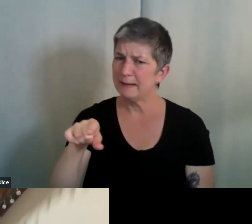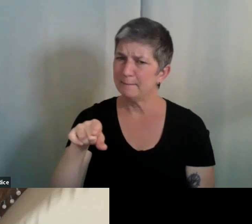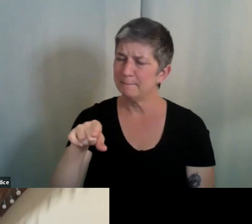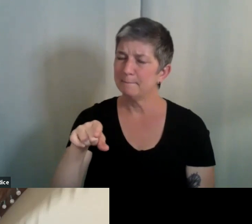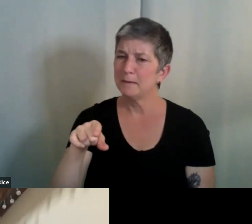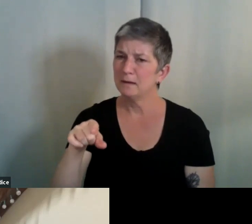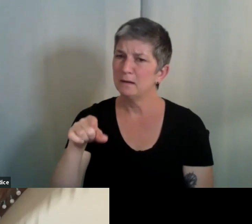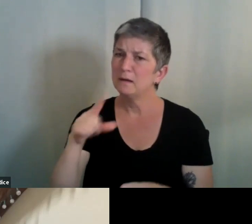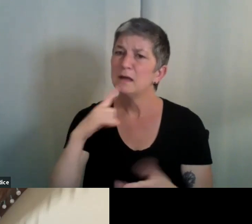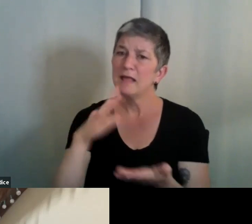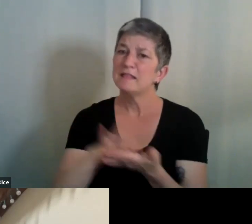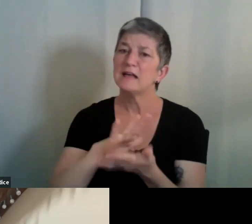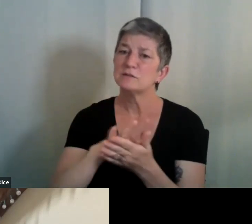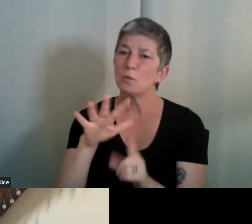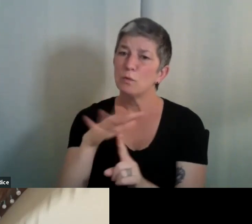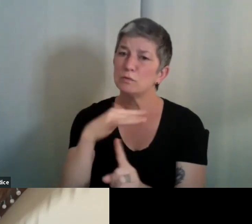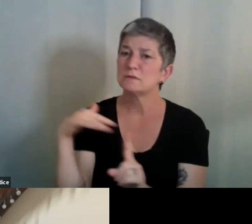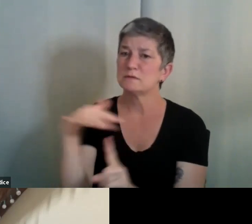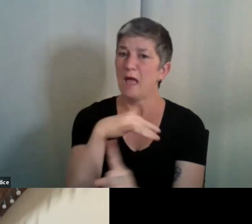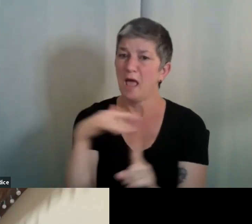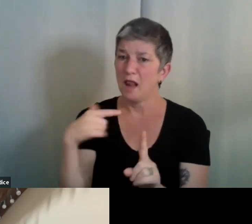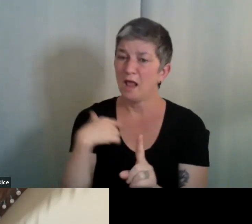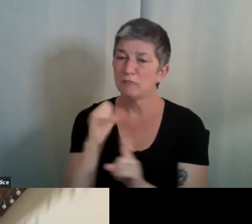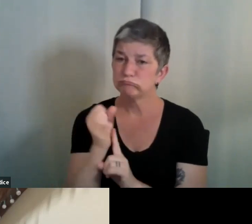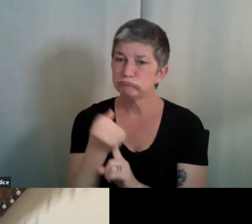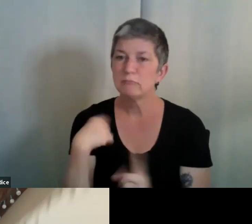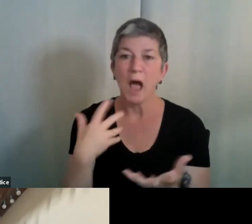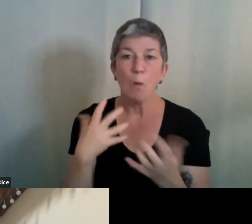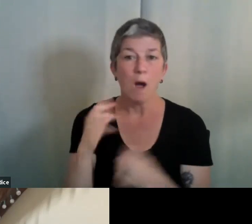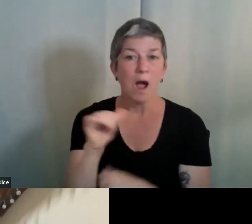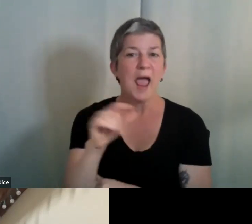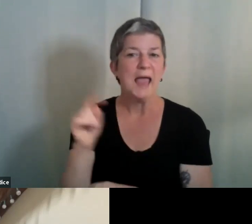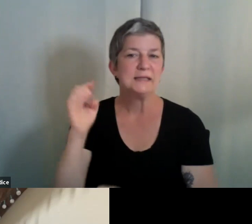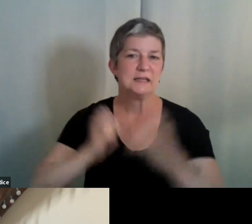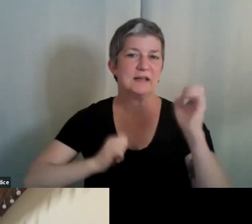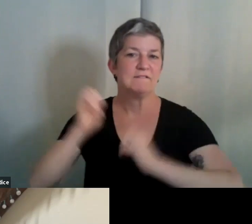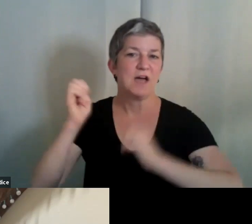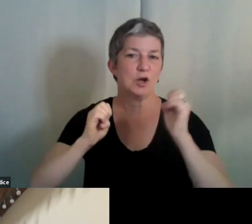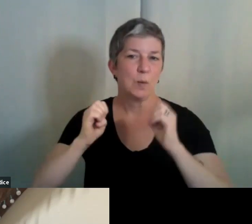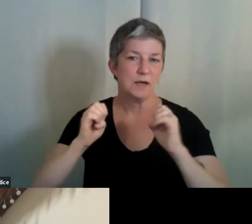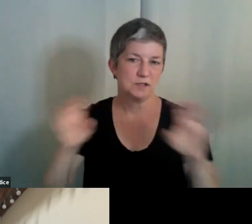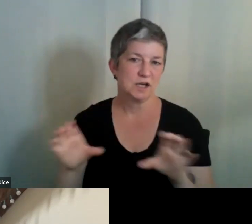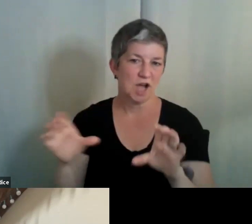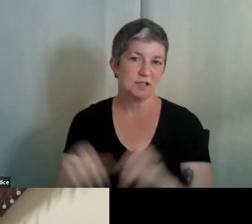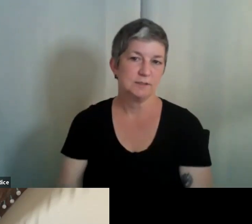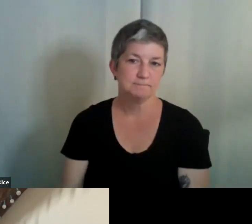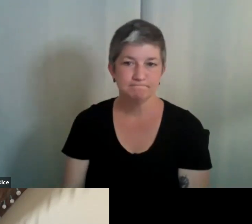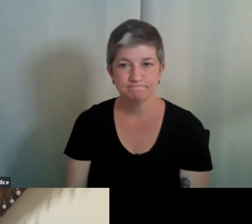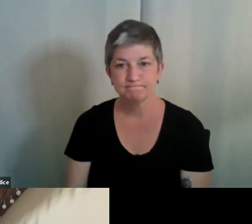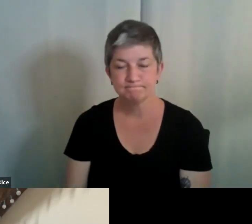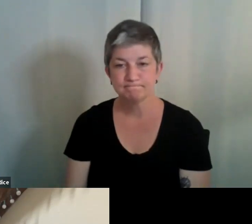the school setting. I want an 80 evaluation conducted. So as the